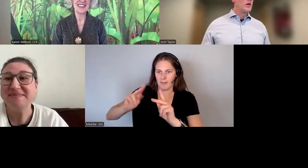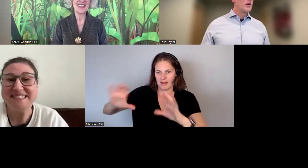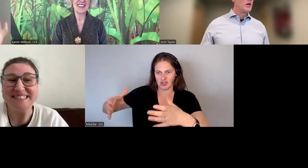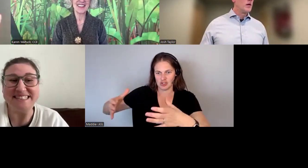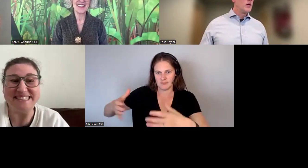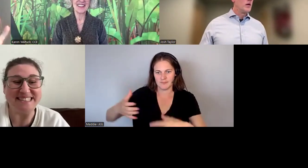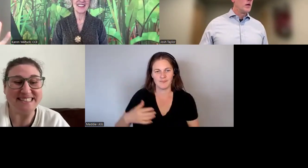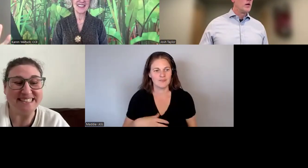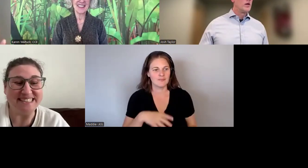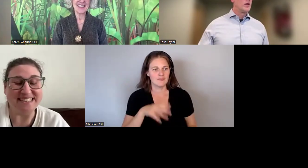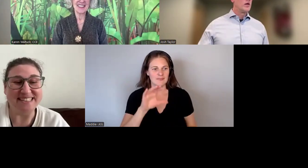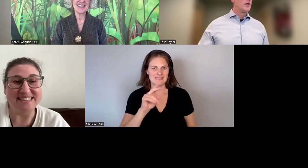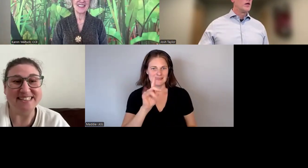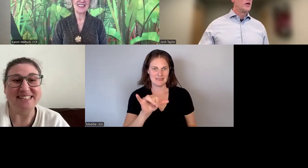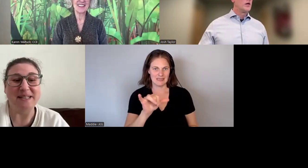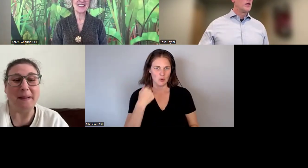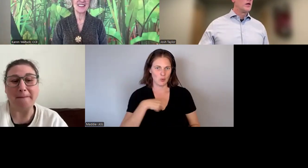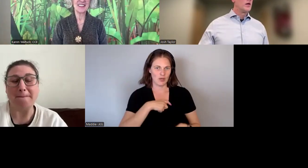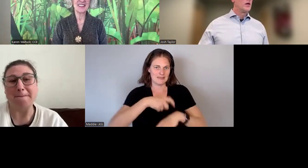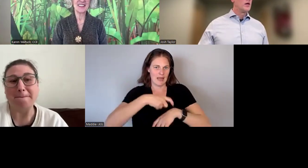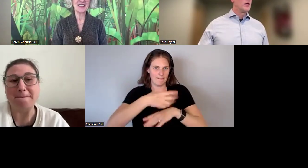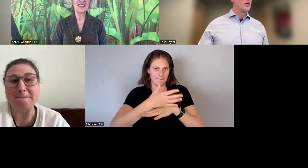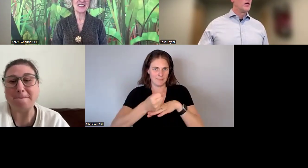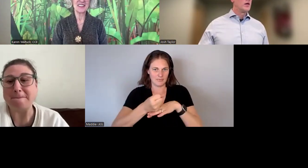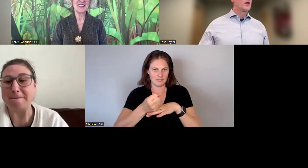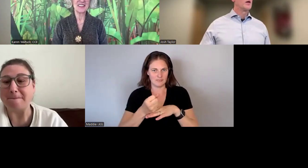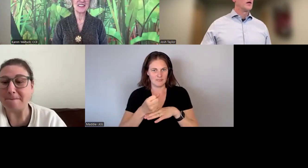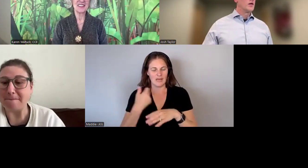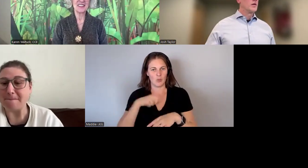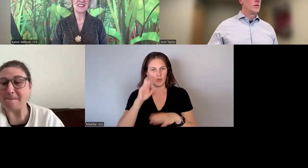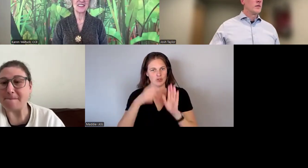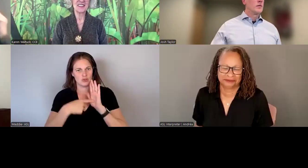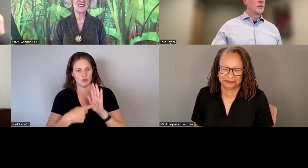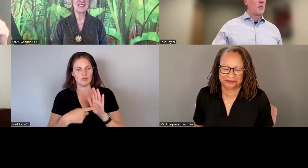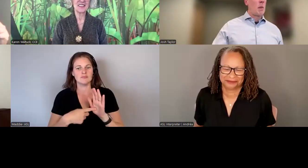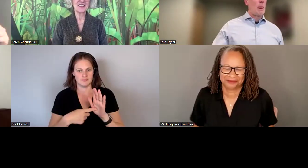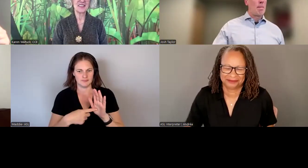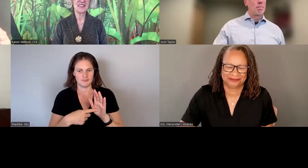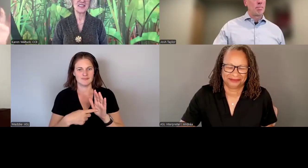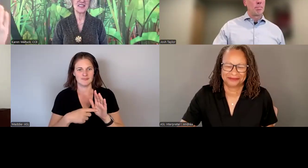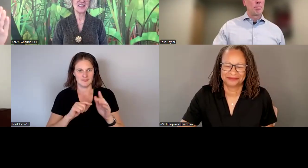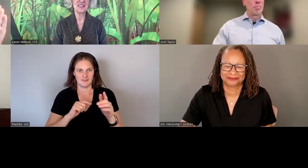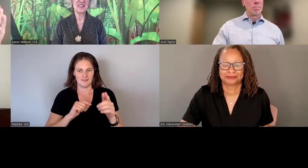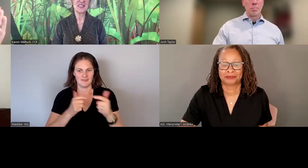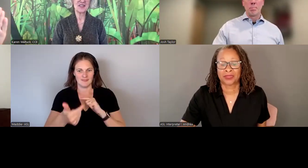I'm going to show you guys what's coming up next in our employee community of practice in Access VSA, but first of all, I wanted to thank our panelists.